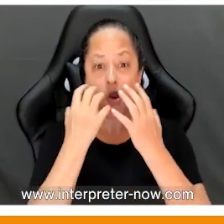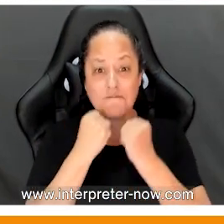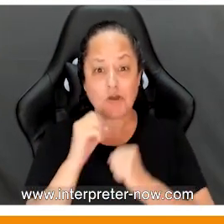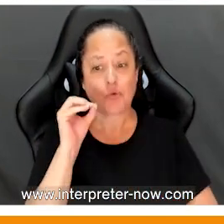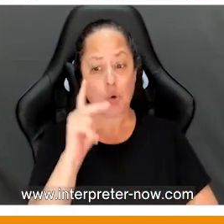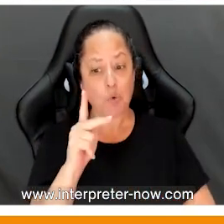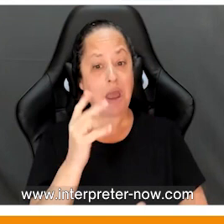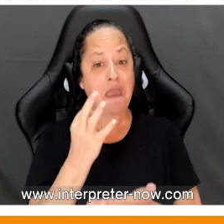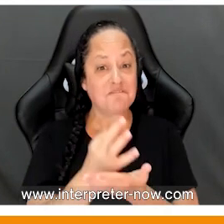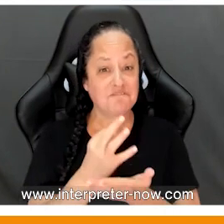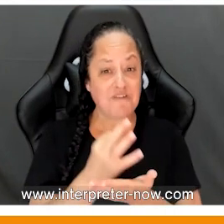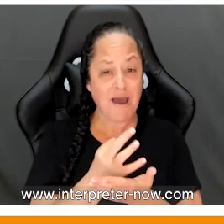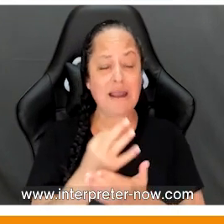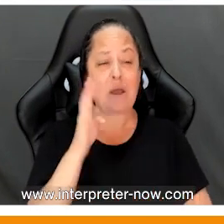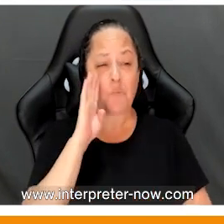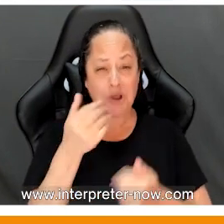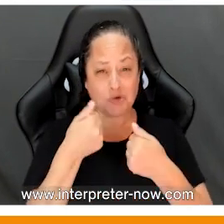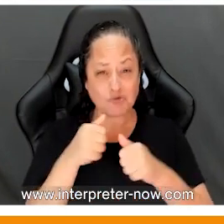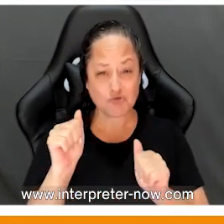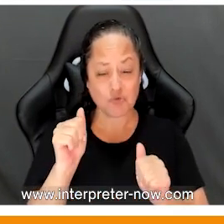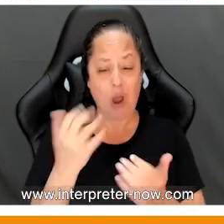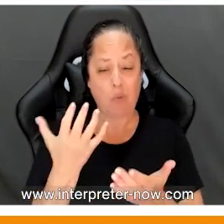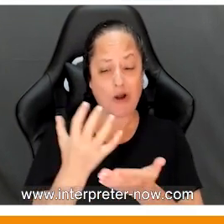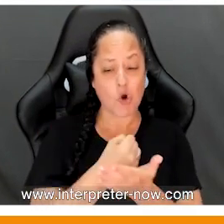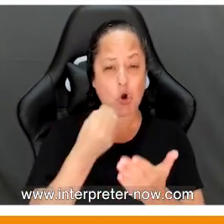So I was like, "All right, finance, I'm going to try it because I want to make money.